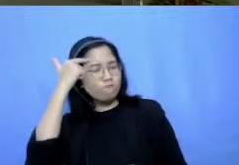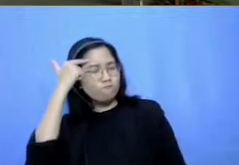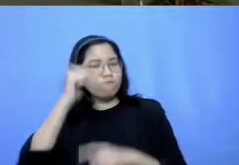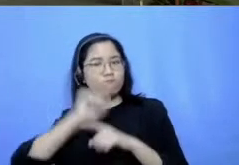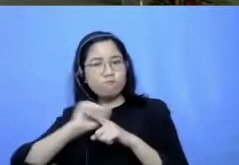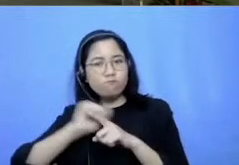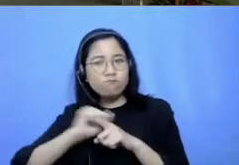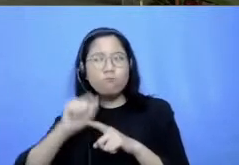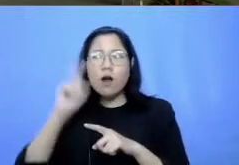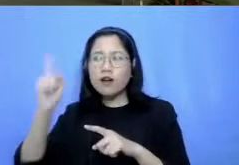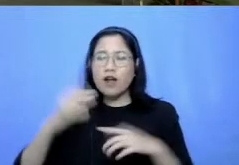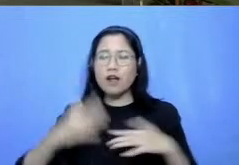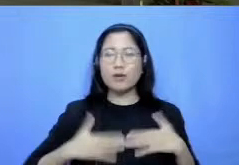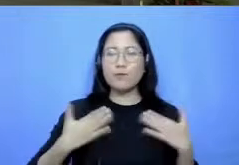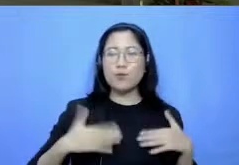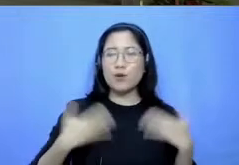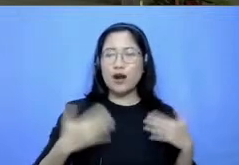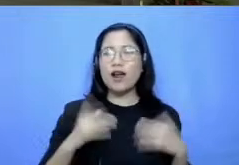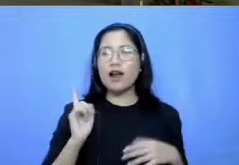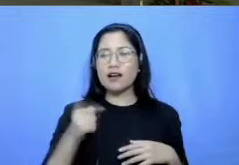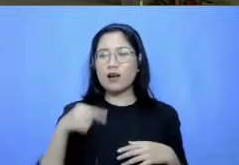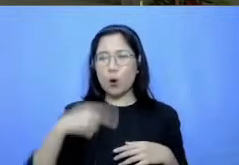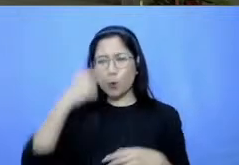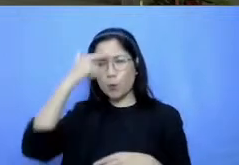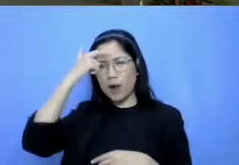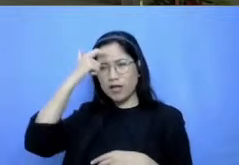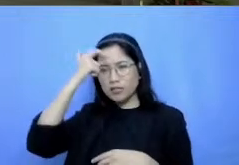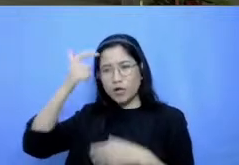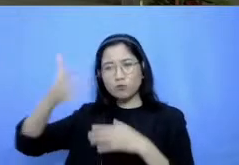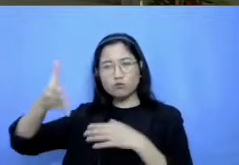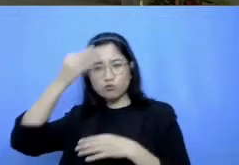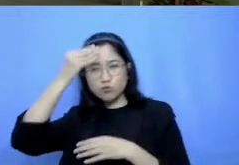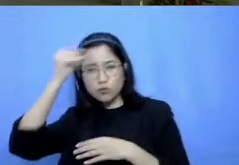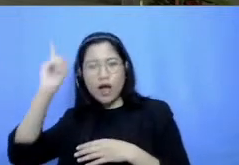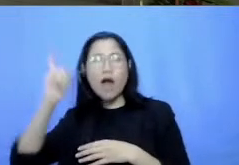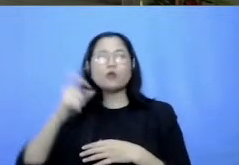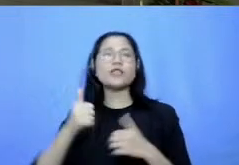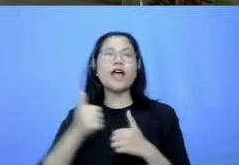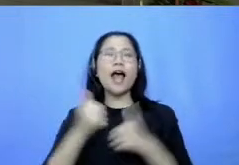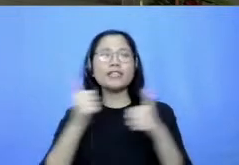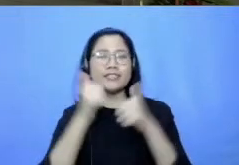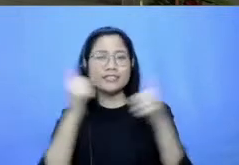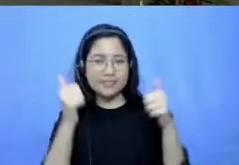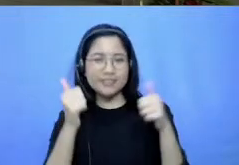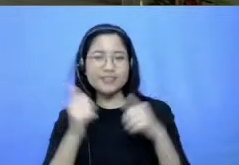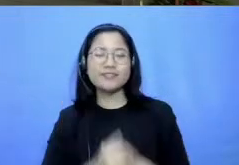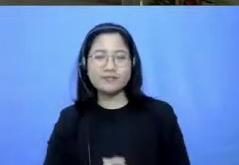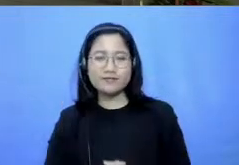, ladies and gentlemen, because learning has to be fun, okay then Congratulations,